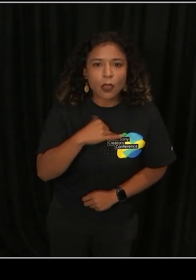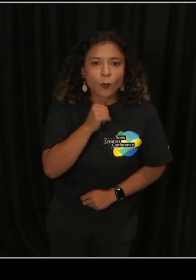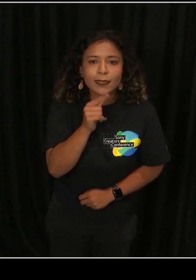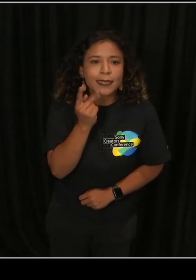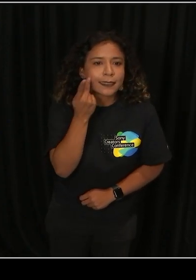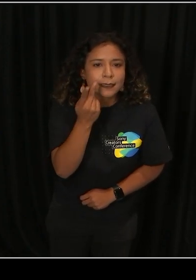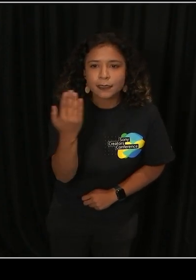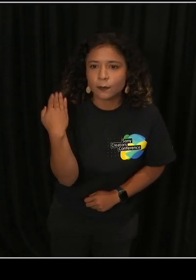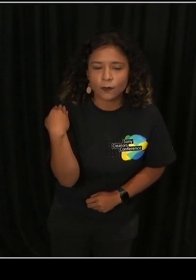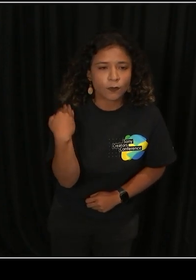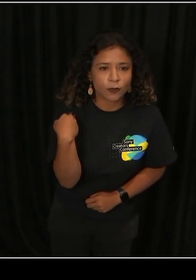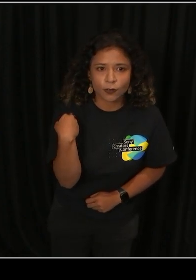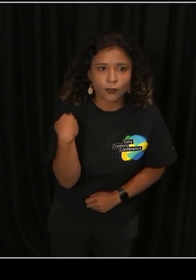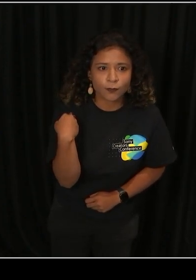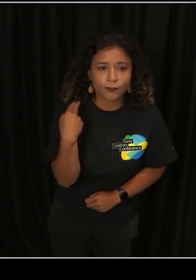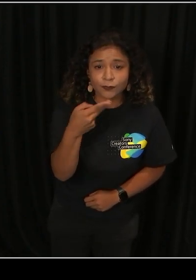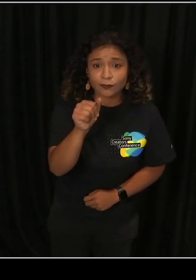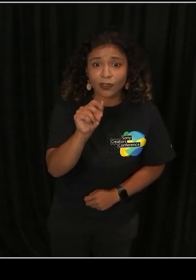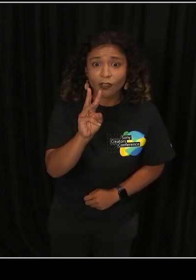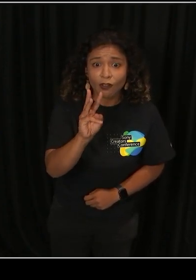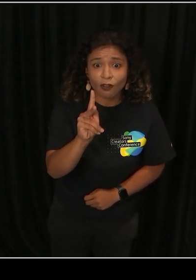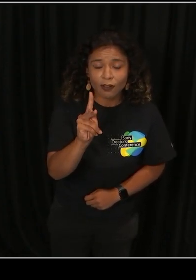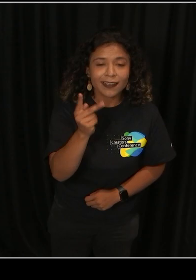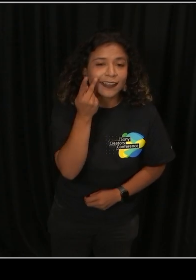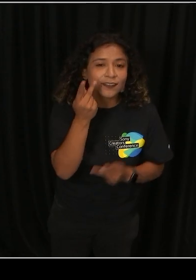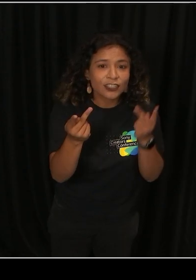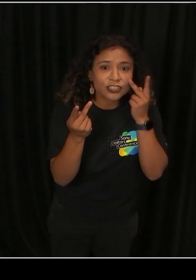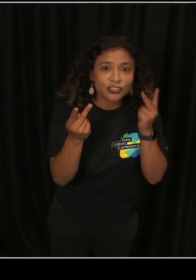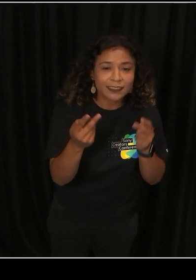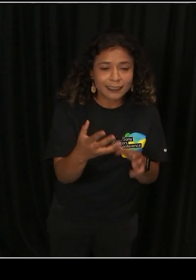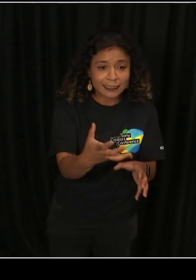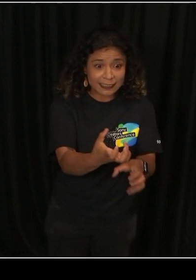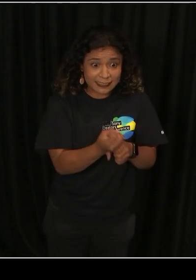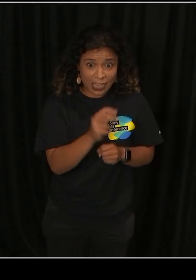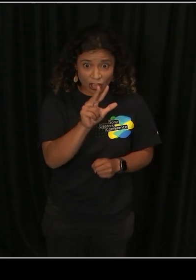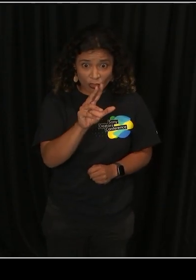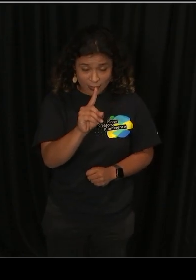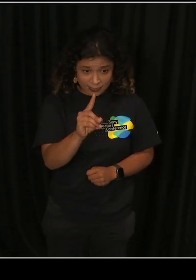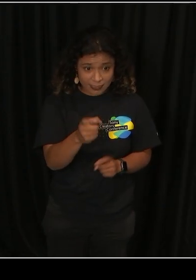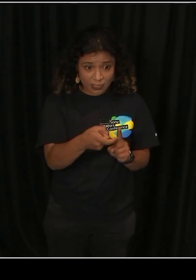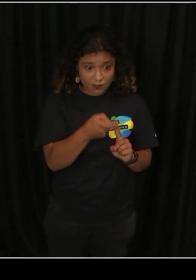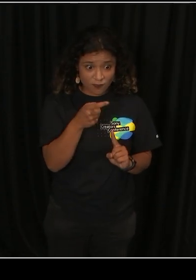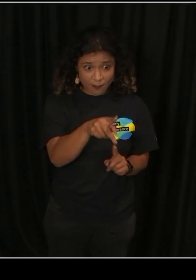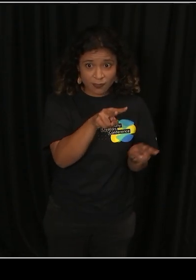Hawk-Eye, Hawk Vision takes the raw 3D coordinates from Skeletrack and attaches them to a